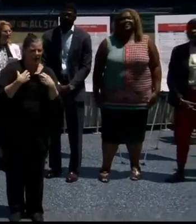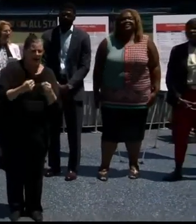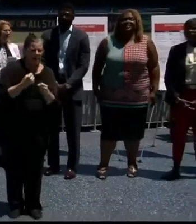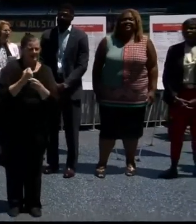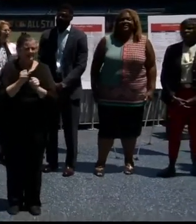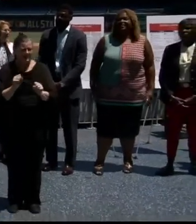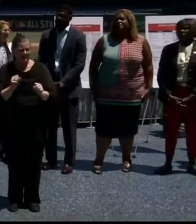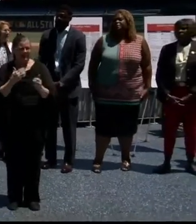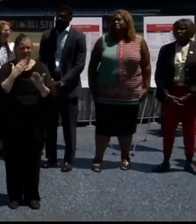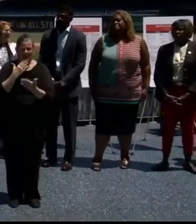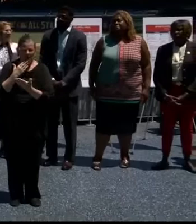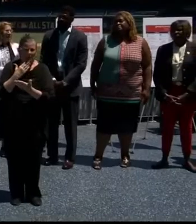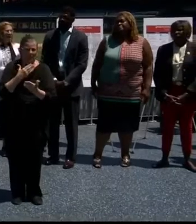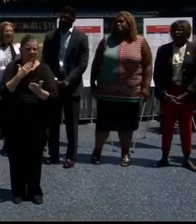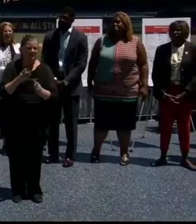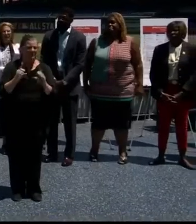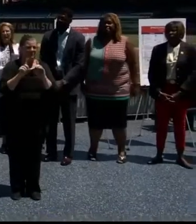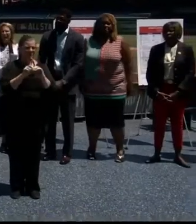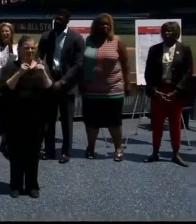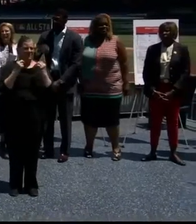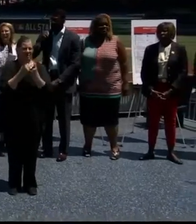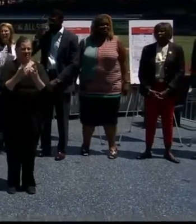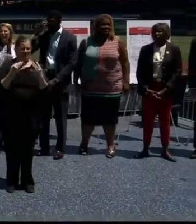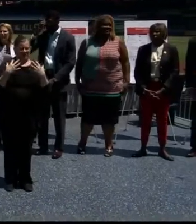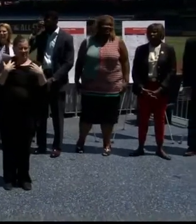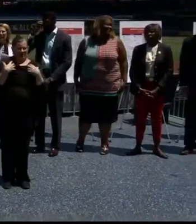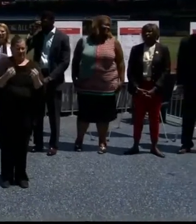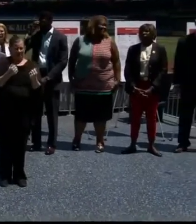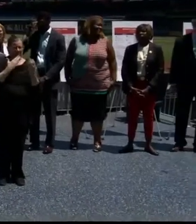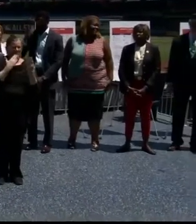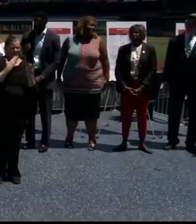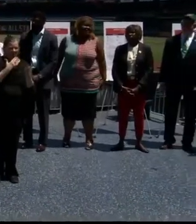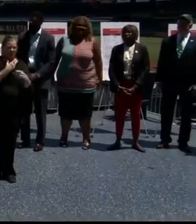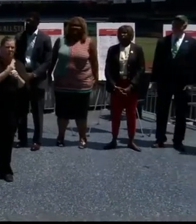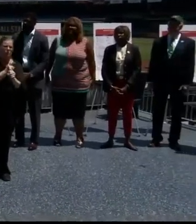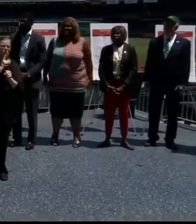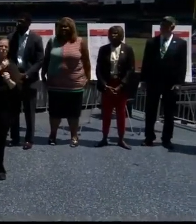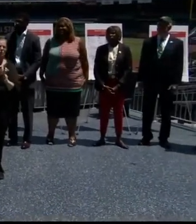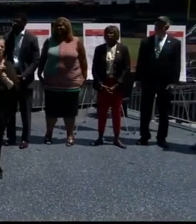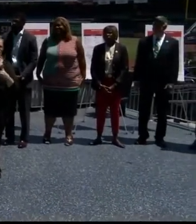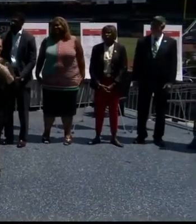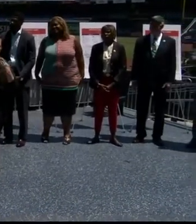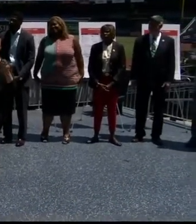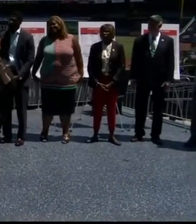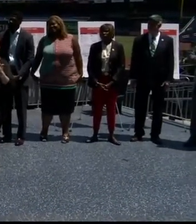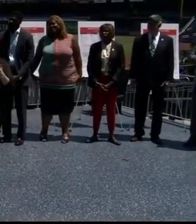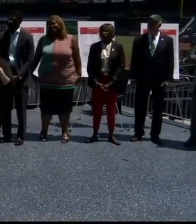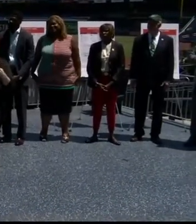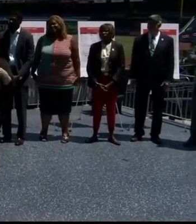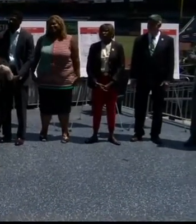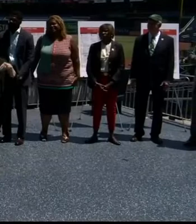I WANT TO THANK OUR DEPARTMENT OF HEALTH THAT ENSURES THAT ALL OF THE VENDING OPTIONS THAT ARE AVAILABLE MEET OUR STANDARDS IN